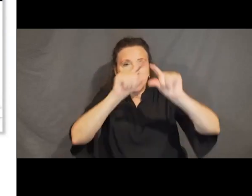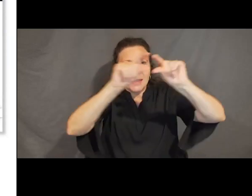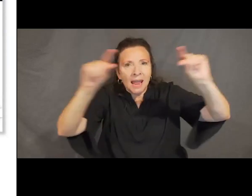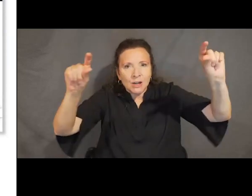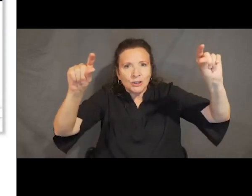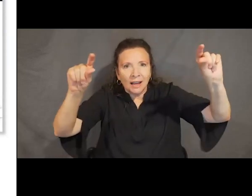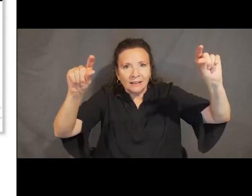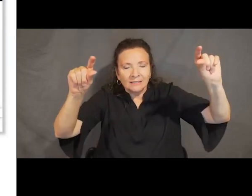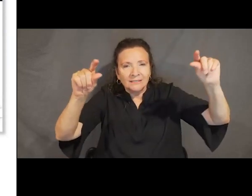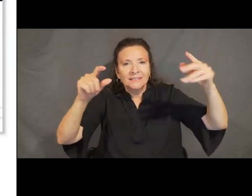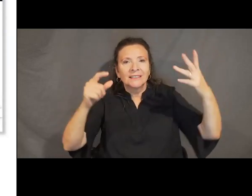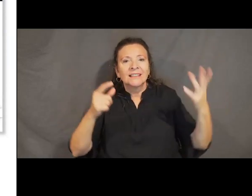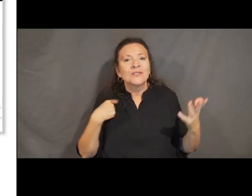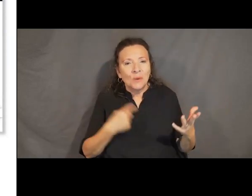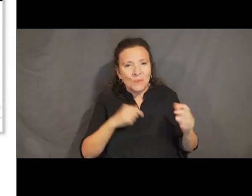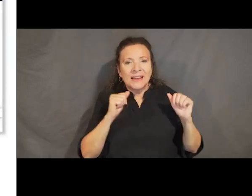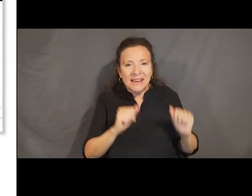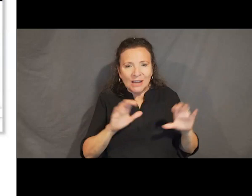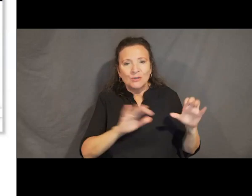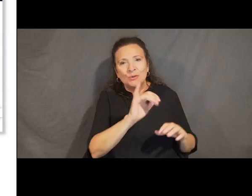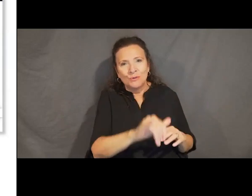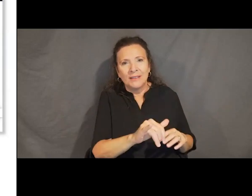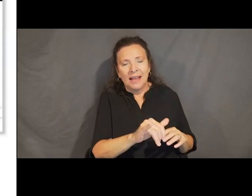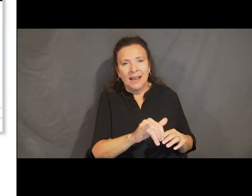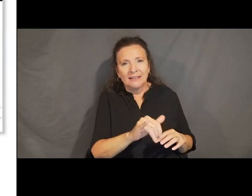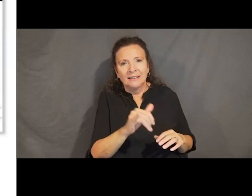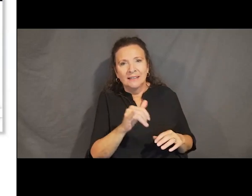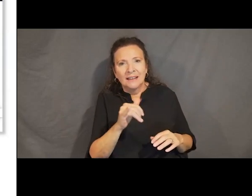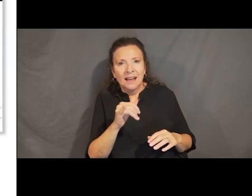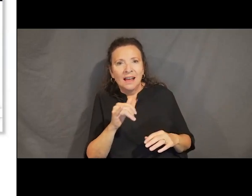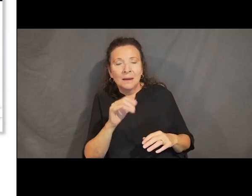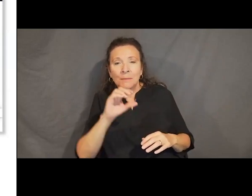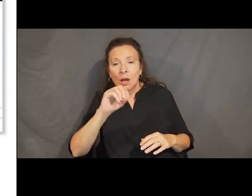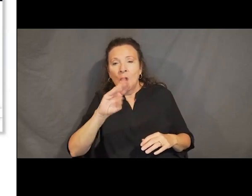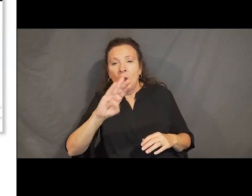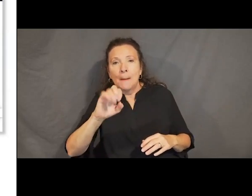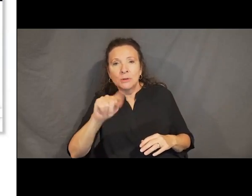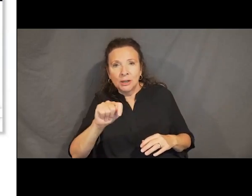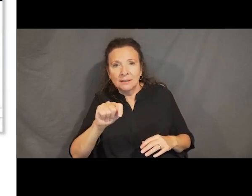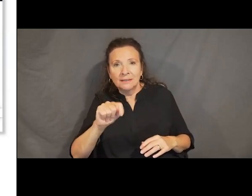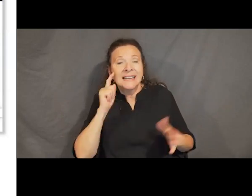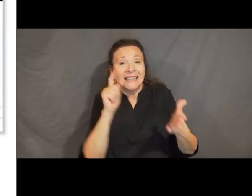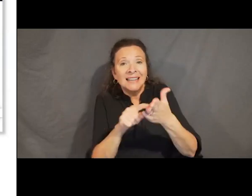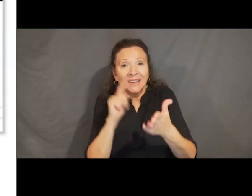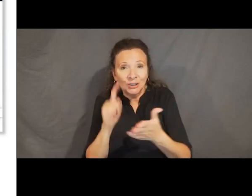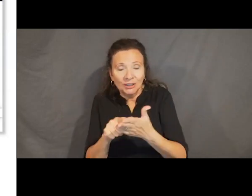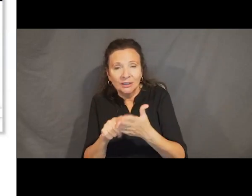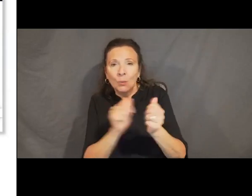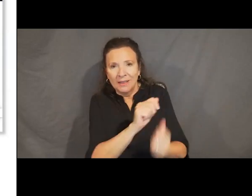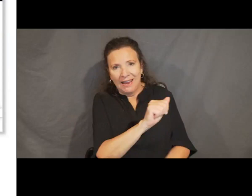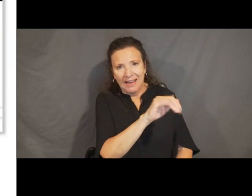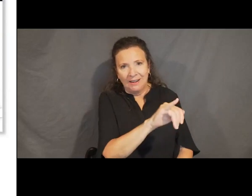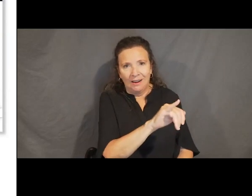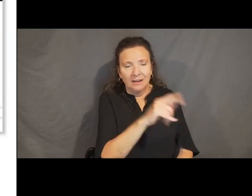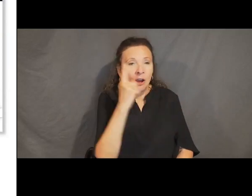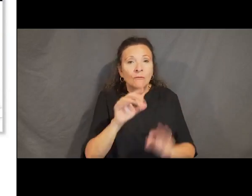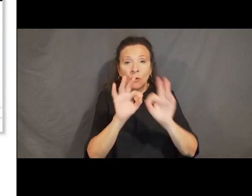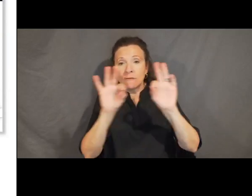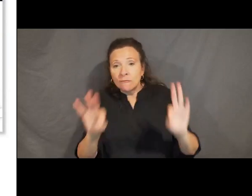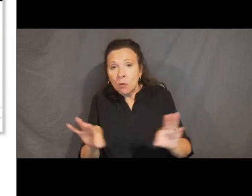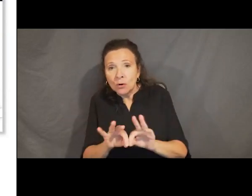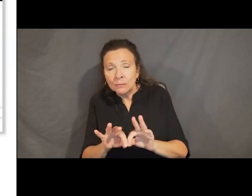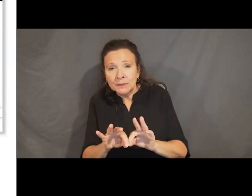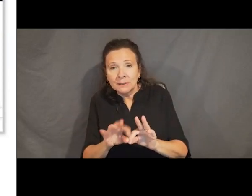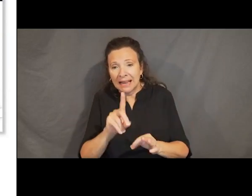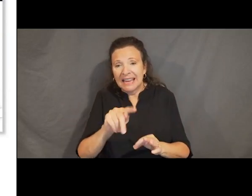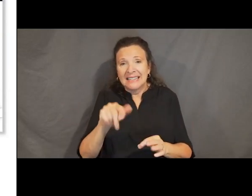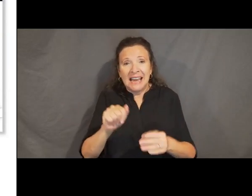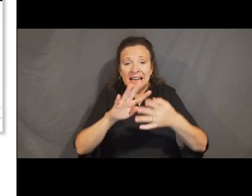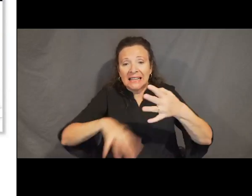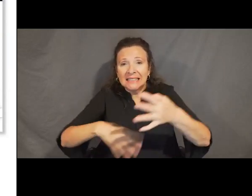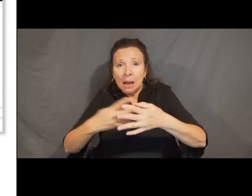use this object detection in forms, form fields, labels, data tables, and interactive elements.